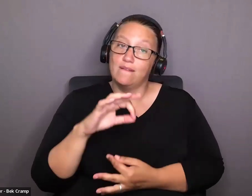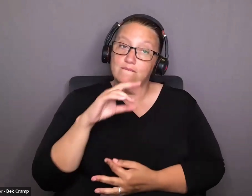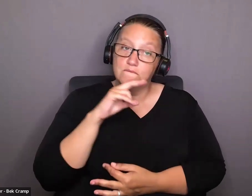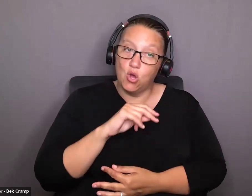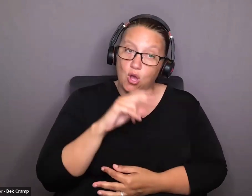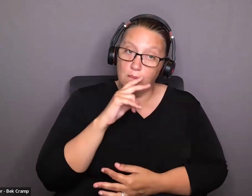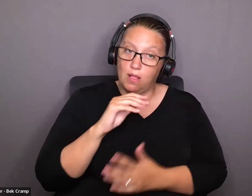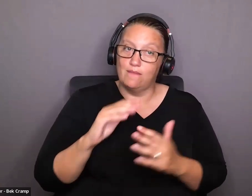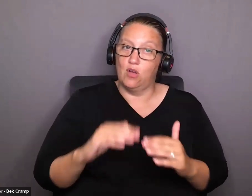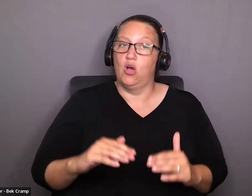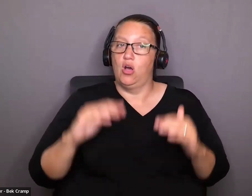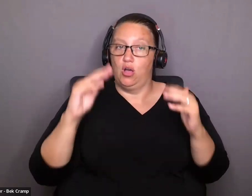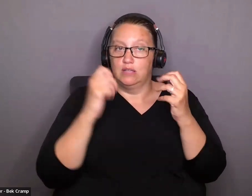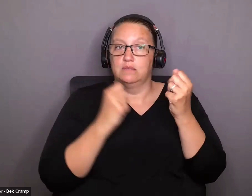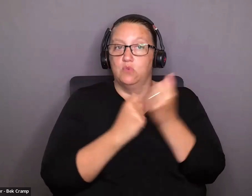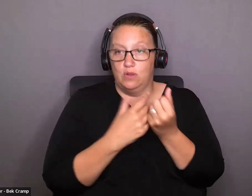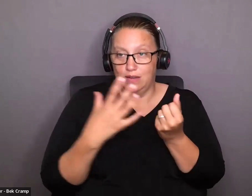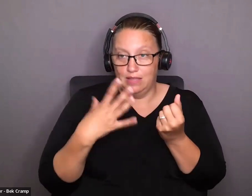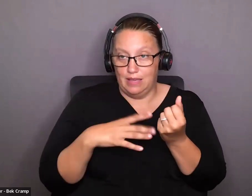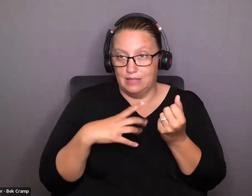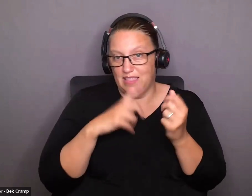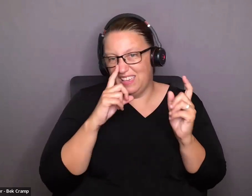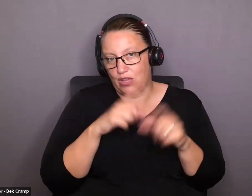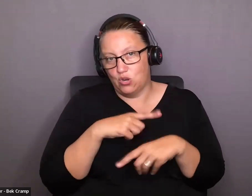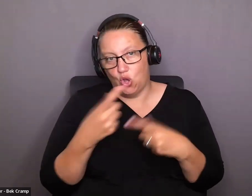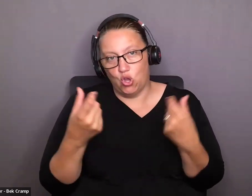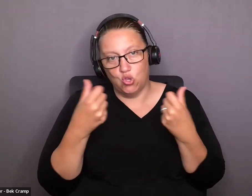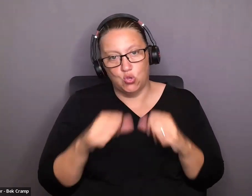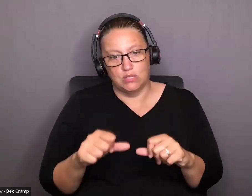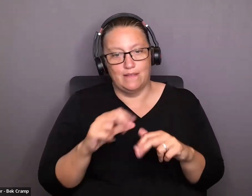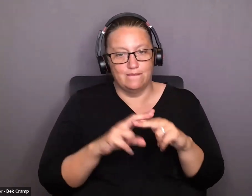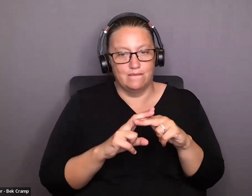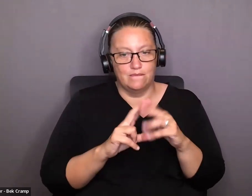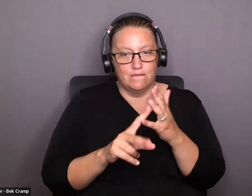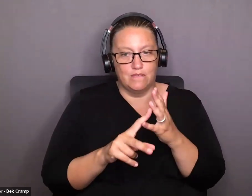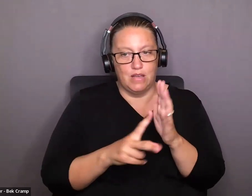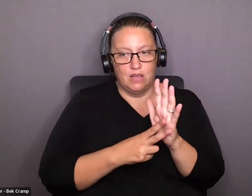support needs and unable to use functional communication. So a bit more focus in that